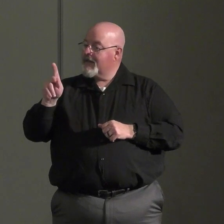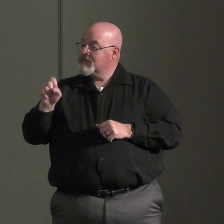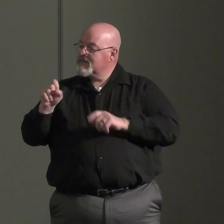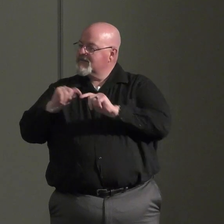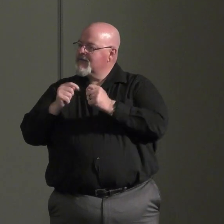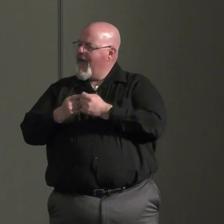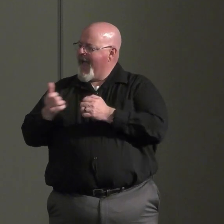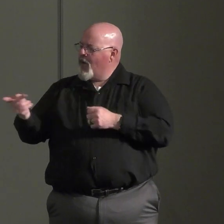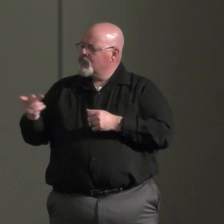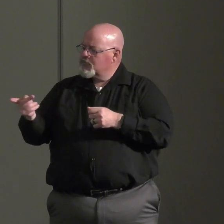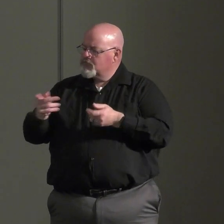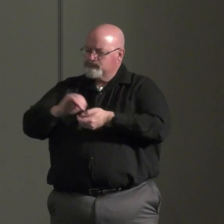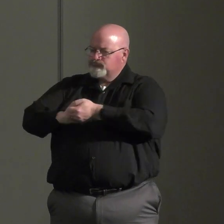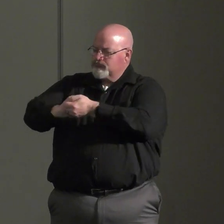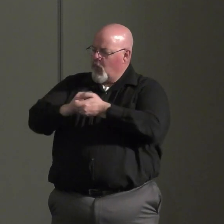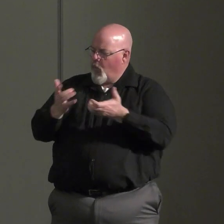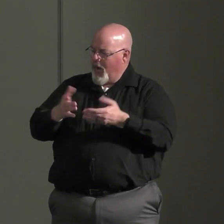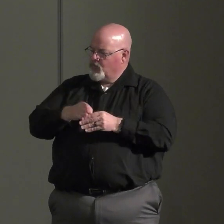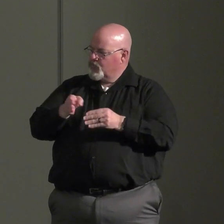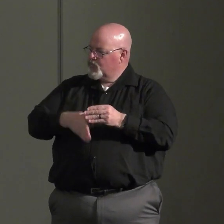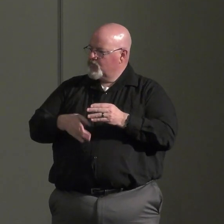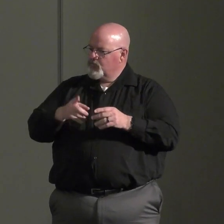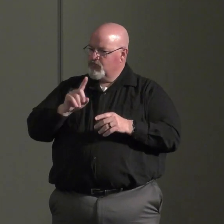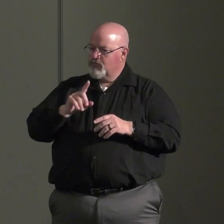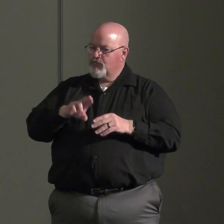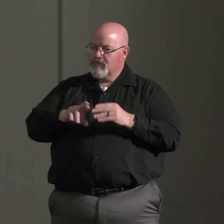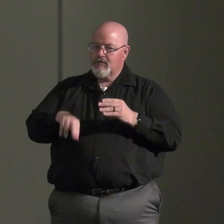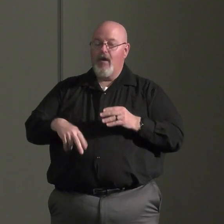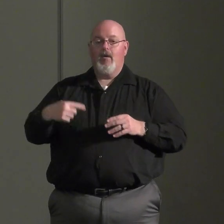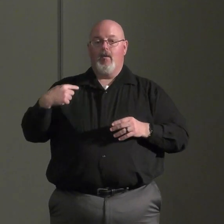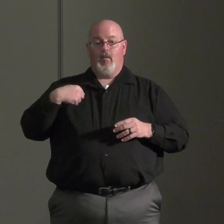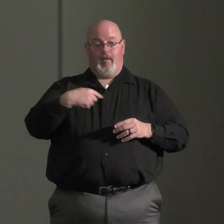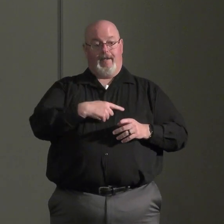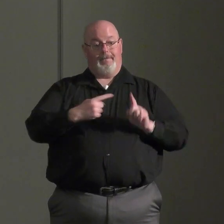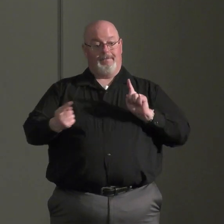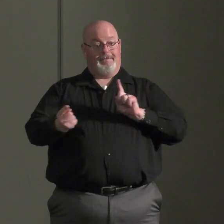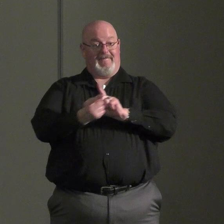did that workout and what is the end result. >> OLENKA: We met the first time yesterday.